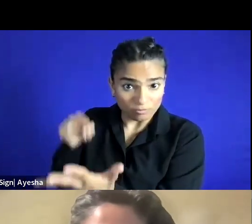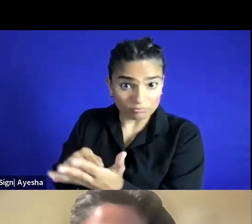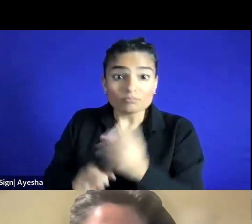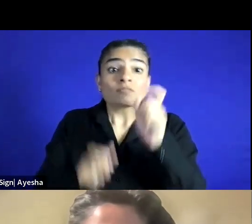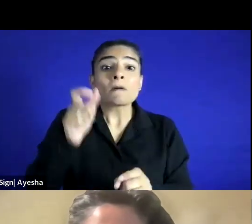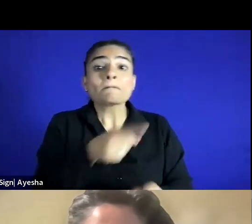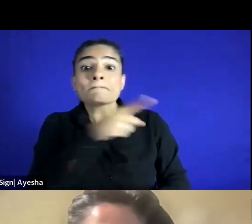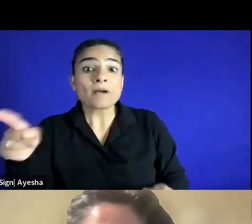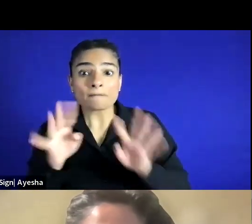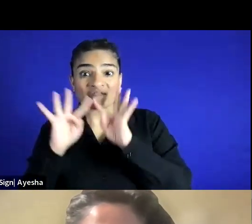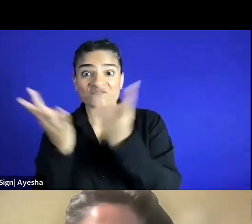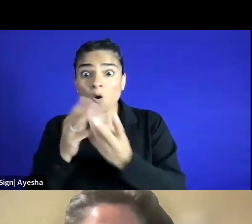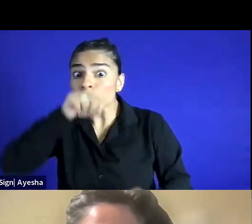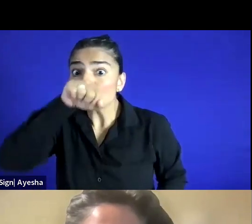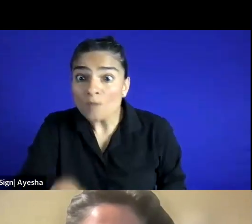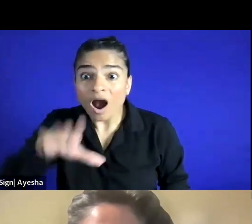And also, I love the headline headline.